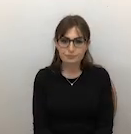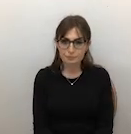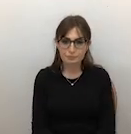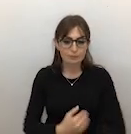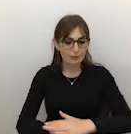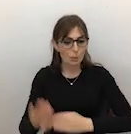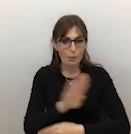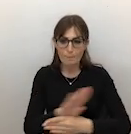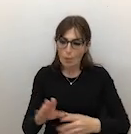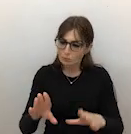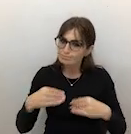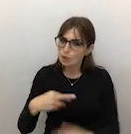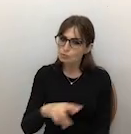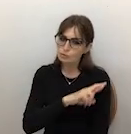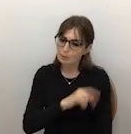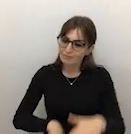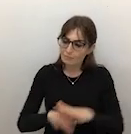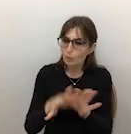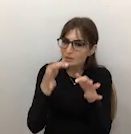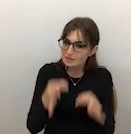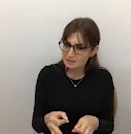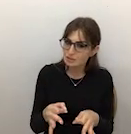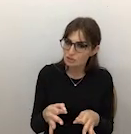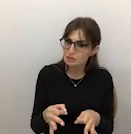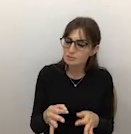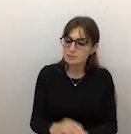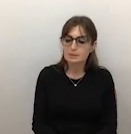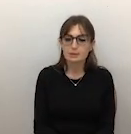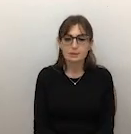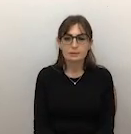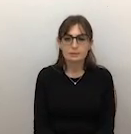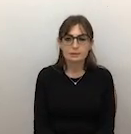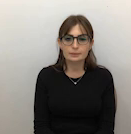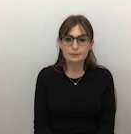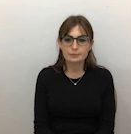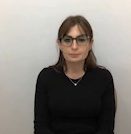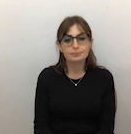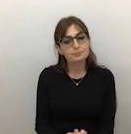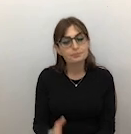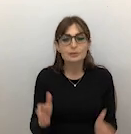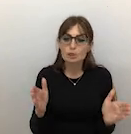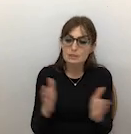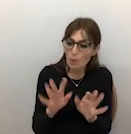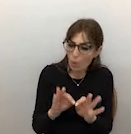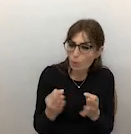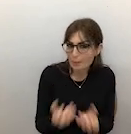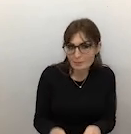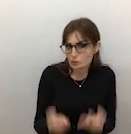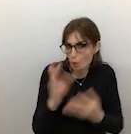The full board remains accountable for all decisions and oversight. Some smaller organisations may not have any board